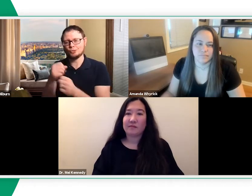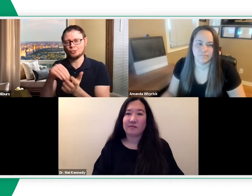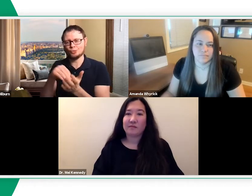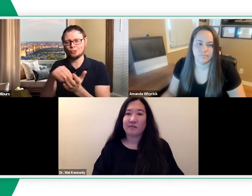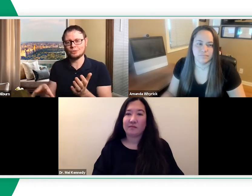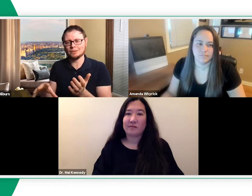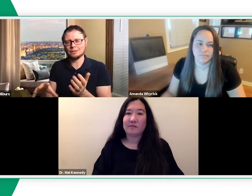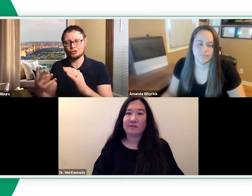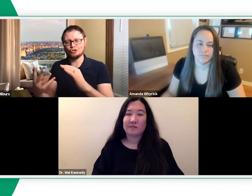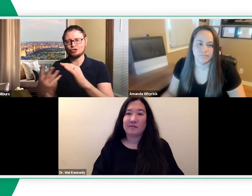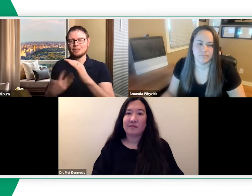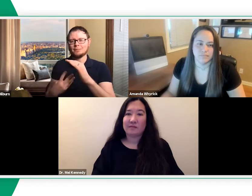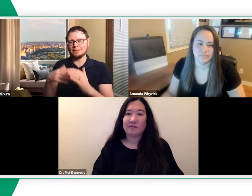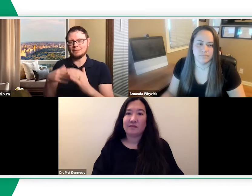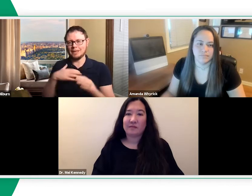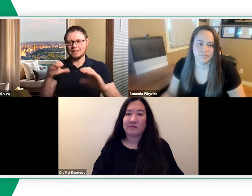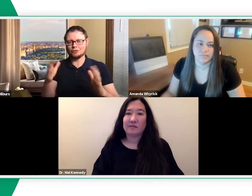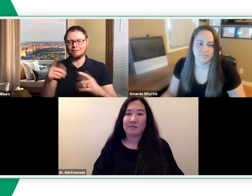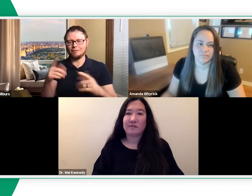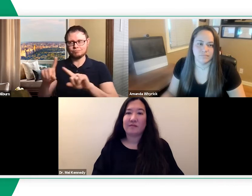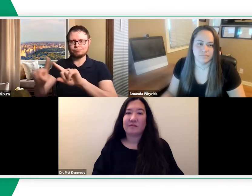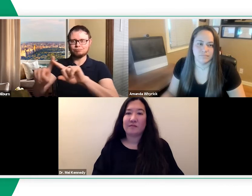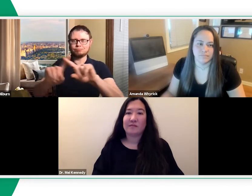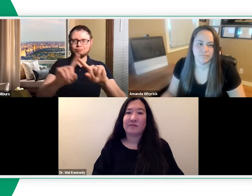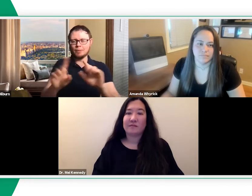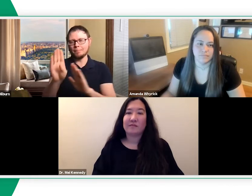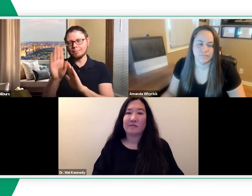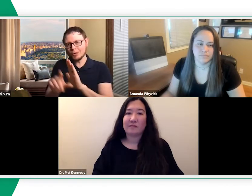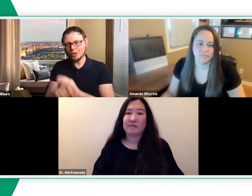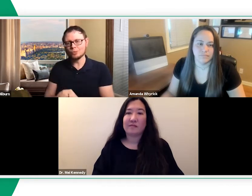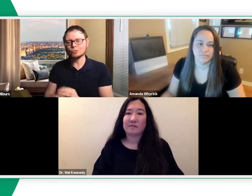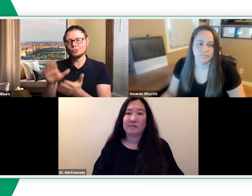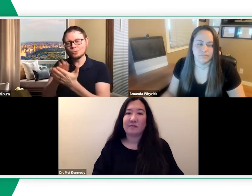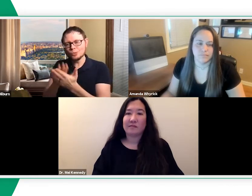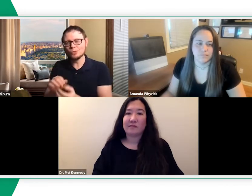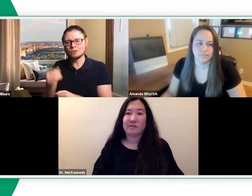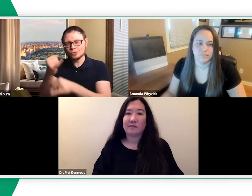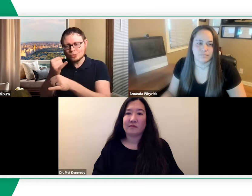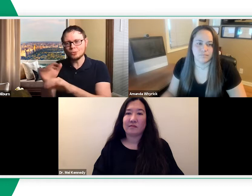And I'm used to first-year students coming into my classroom from different backgrounds